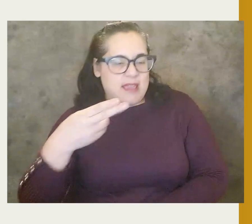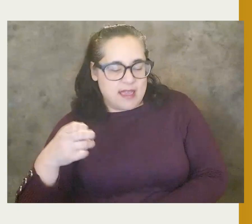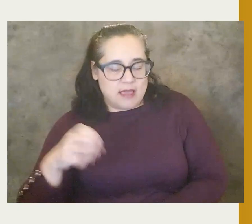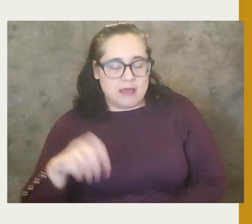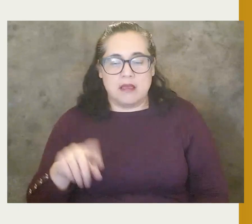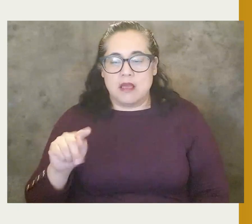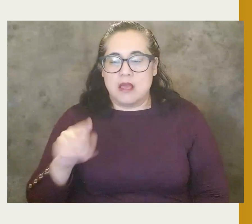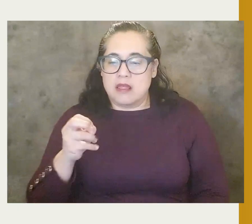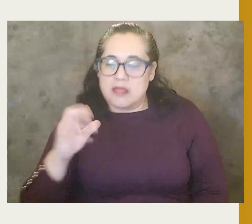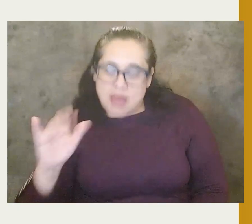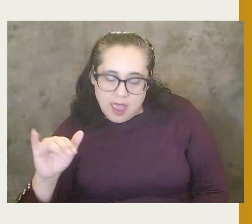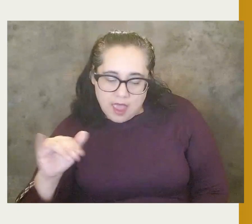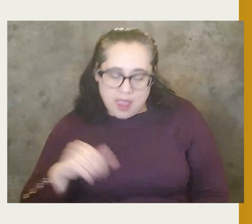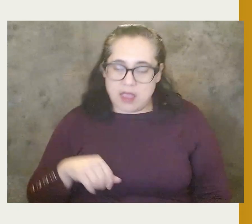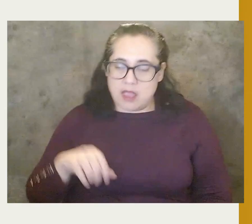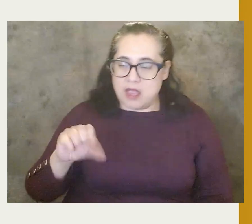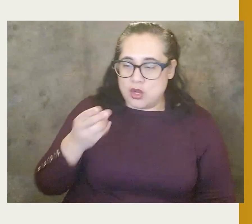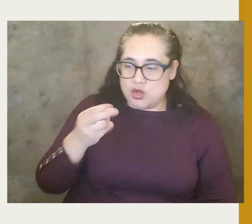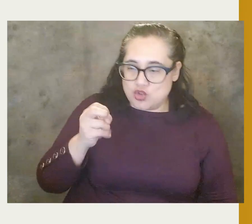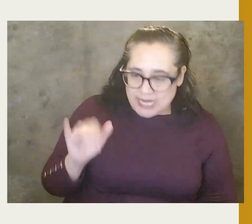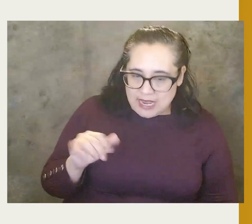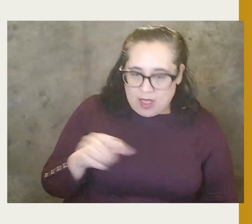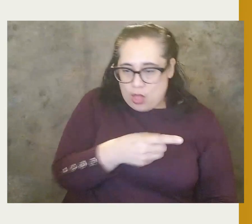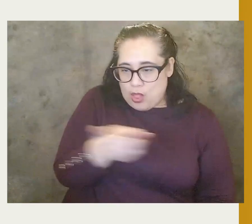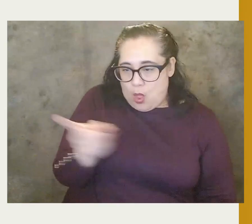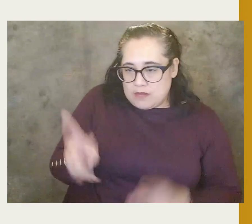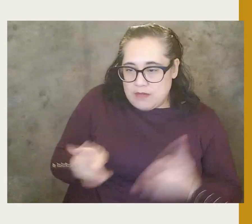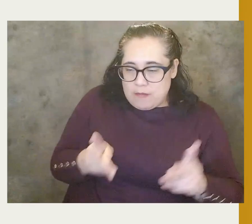those people, or those individuals.